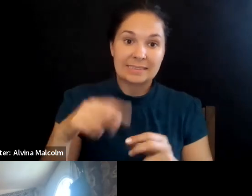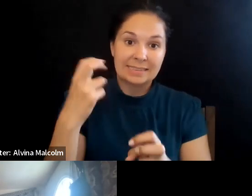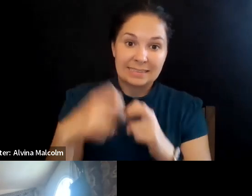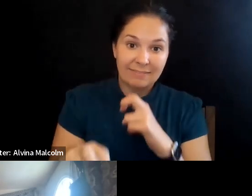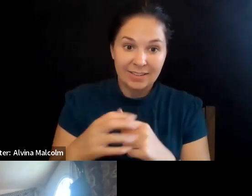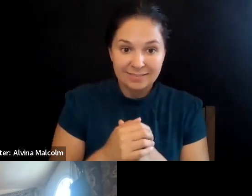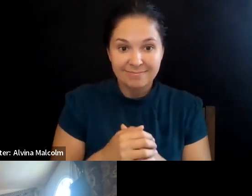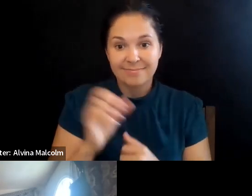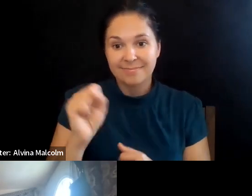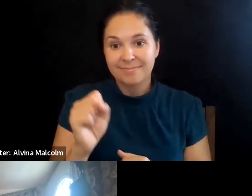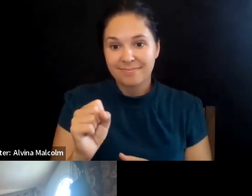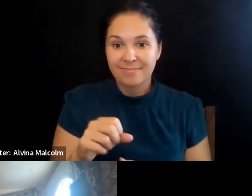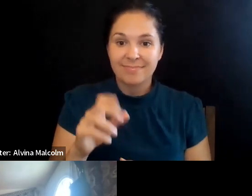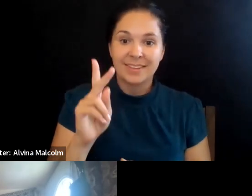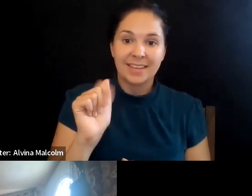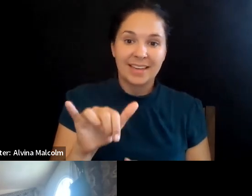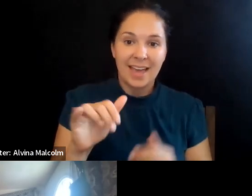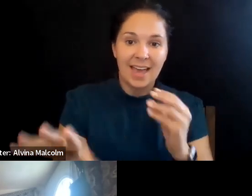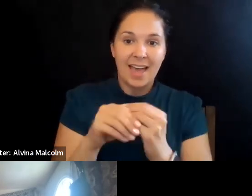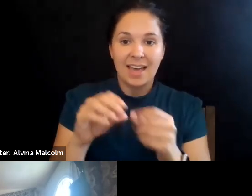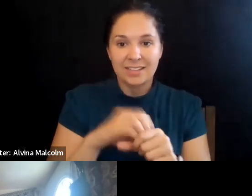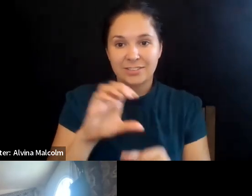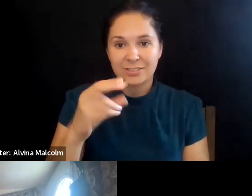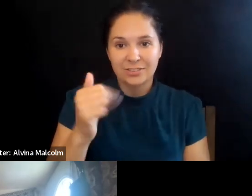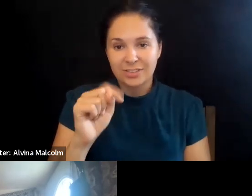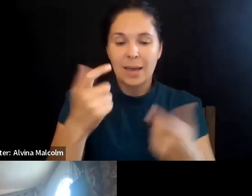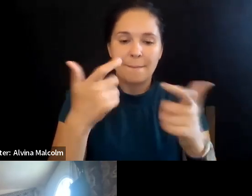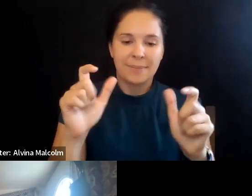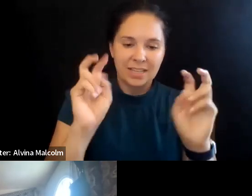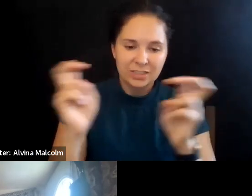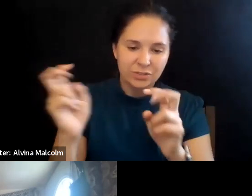golden nugget of a question that I can give you an answer to that's good enough.